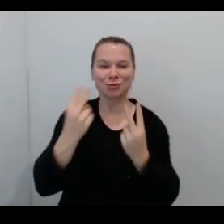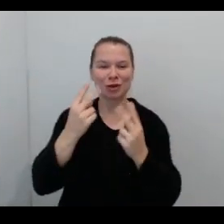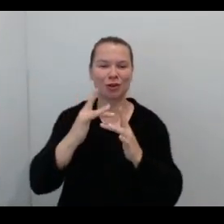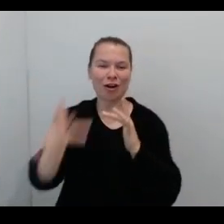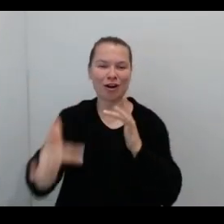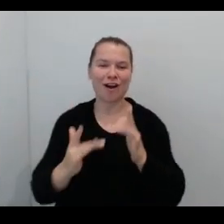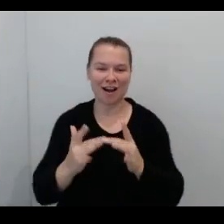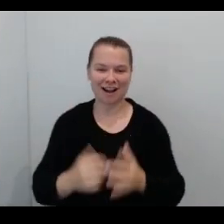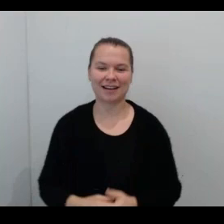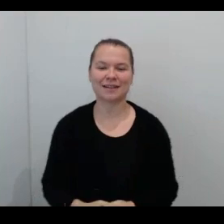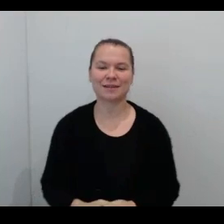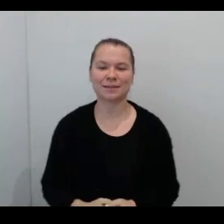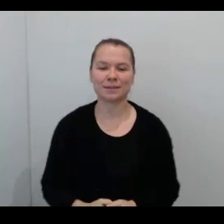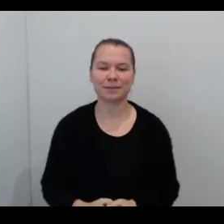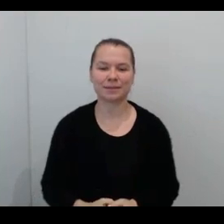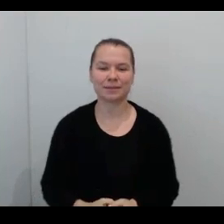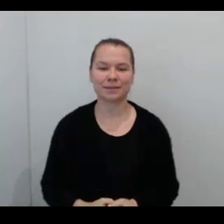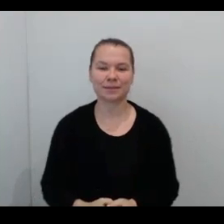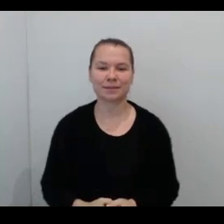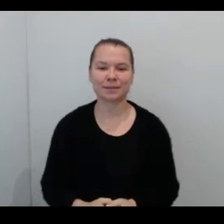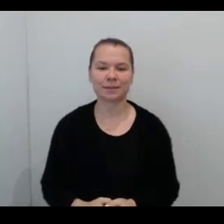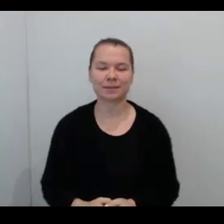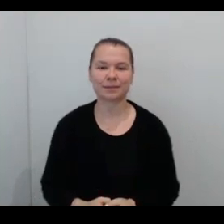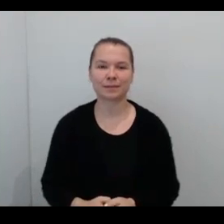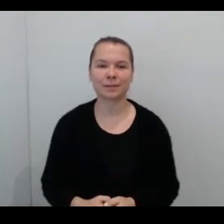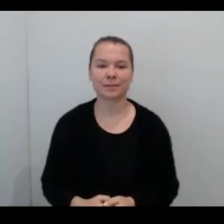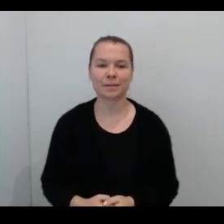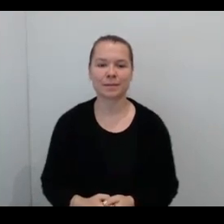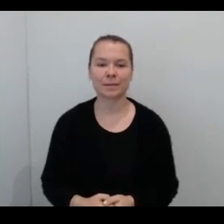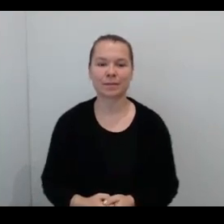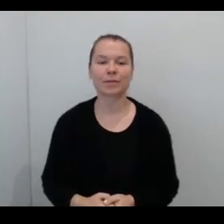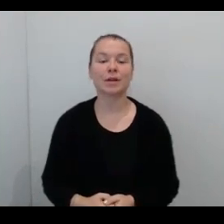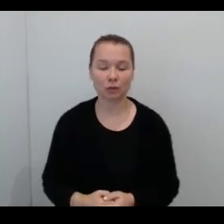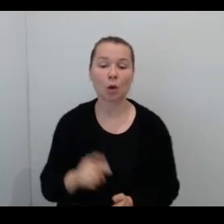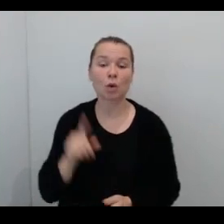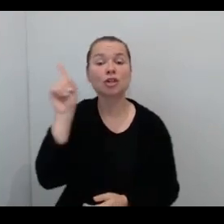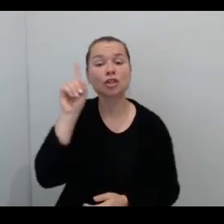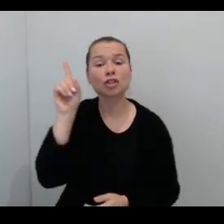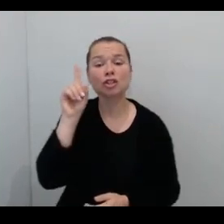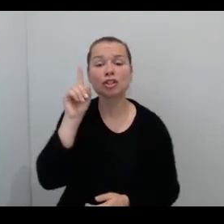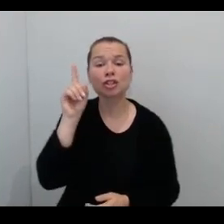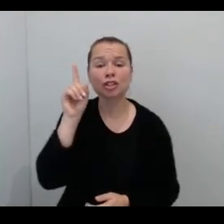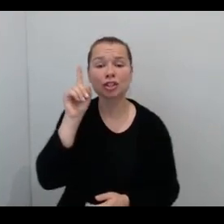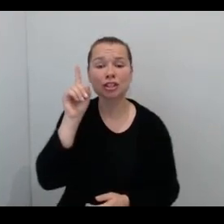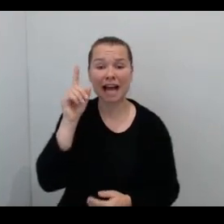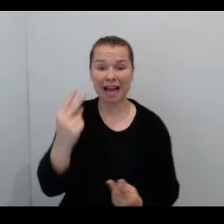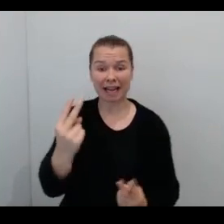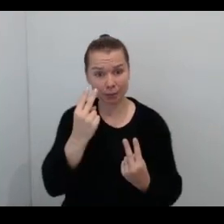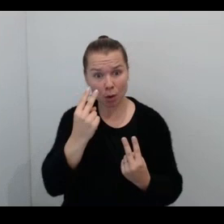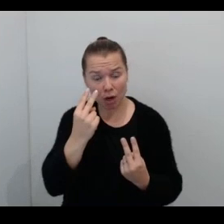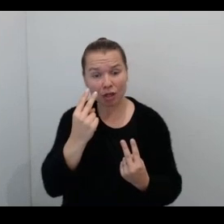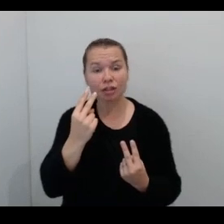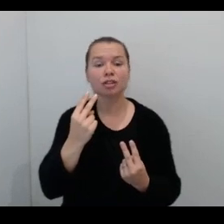Today's webinar is on cost of living pressures and your legal rights.